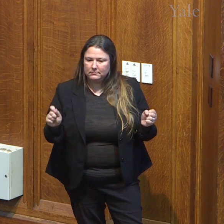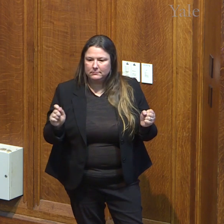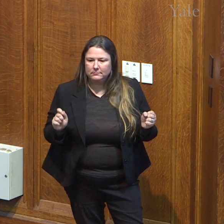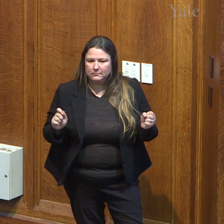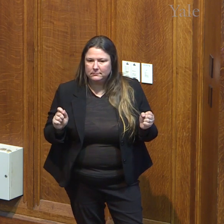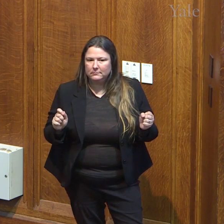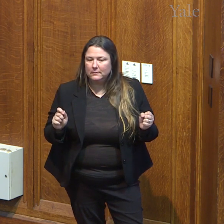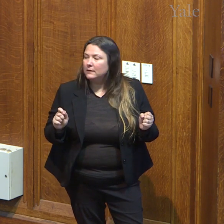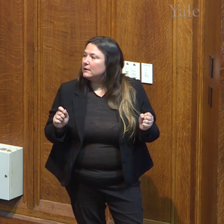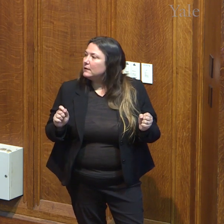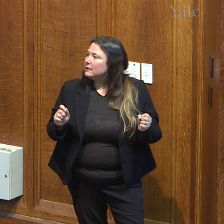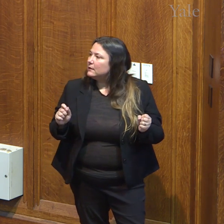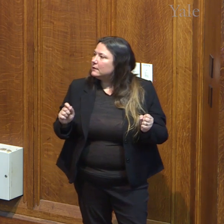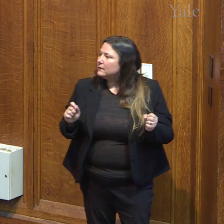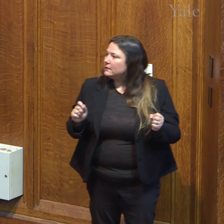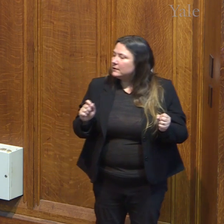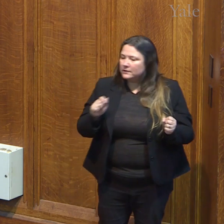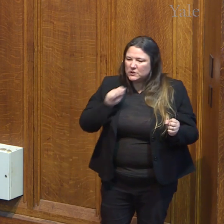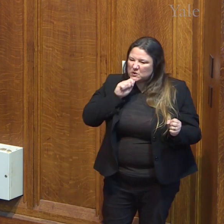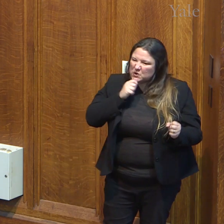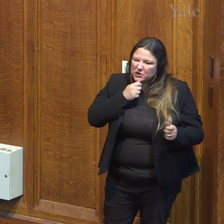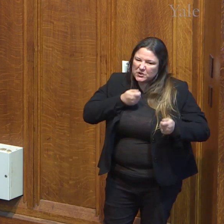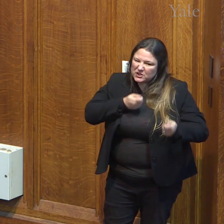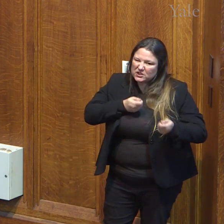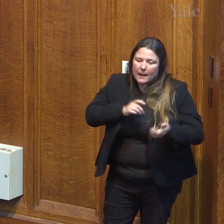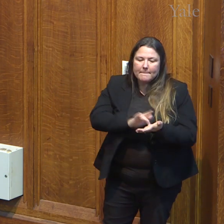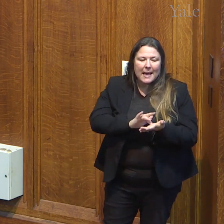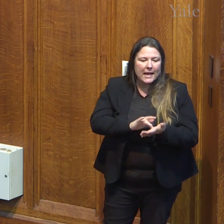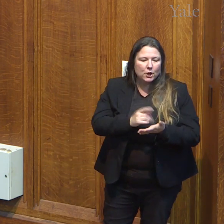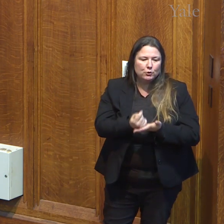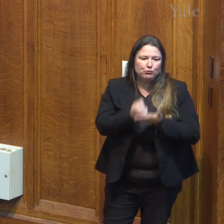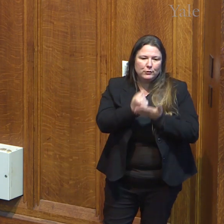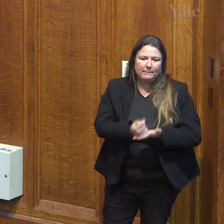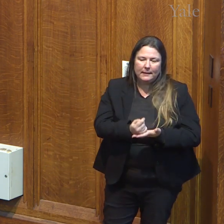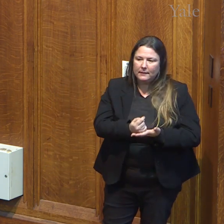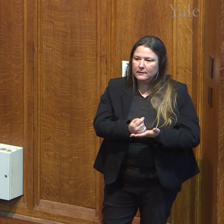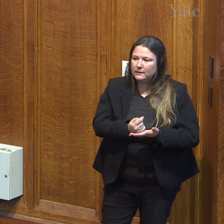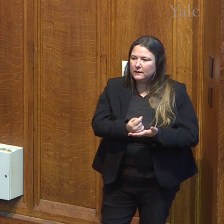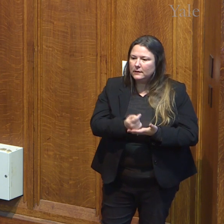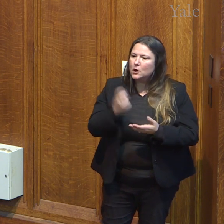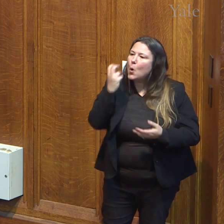Tortuous so called medical treatments went hand-in-hand with the tyranny of oral teaching